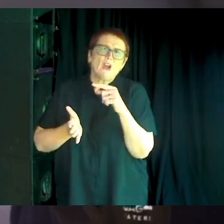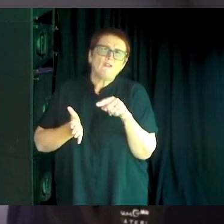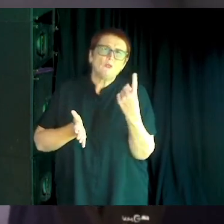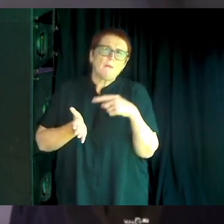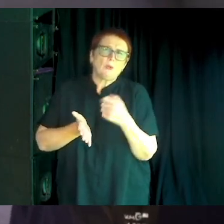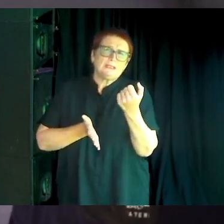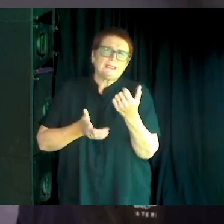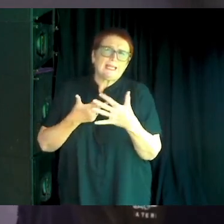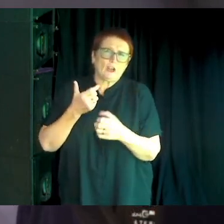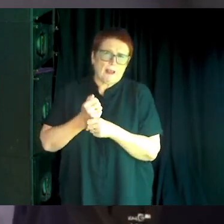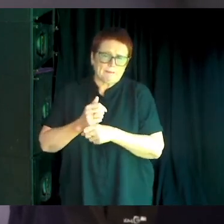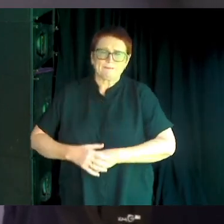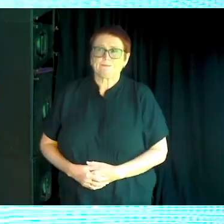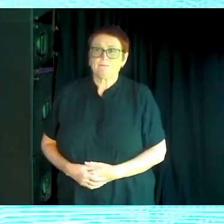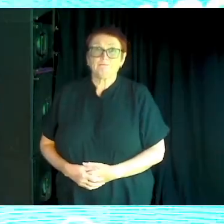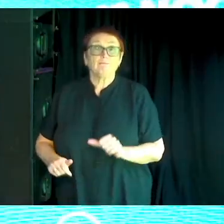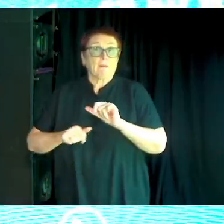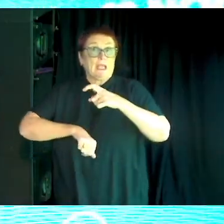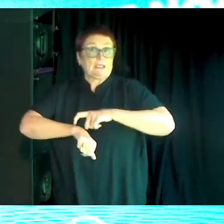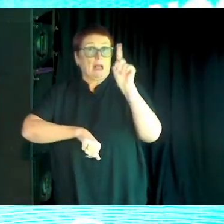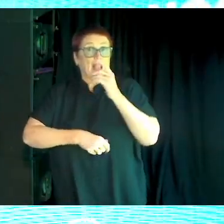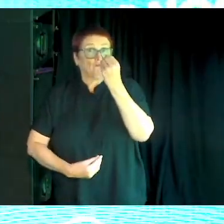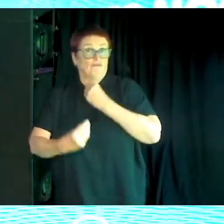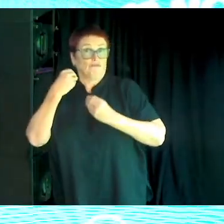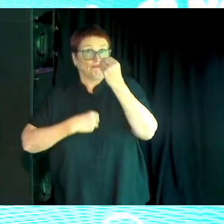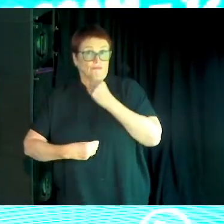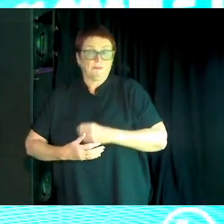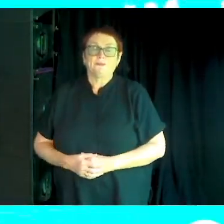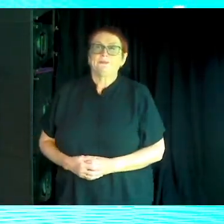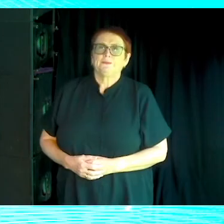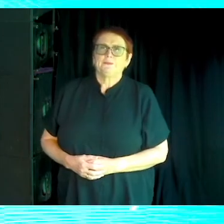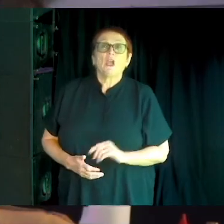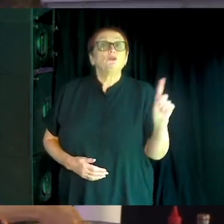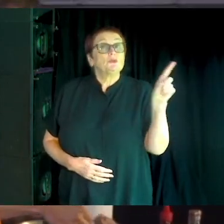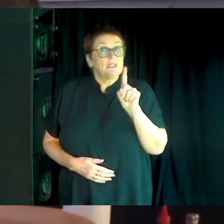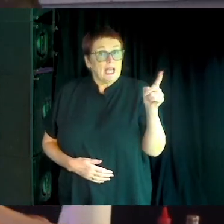it is best season at the moment and that is why I thought that tonight I'm tonight today I'm going